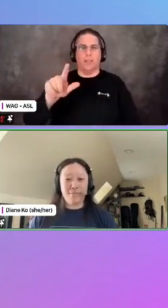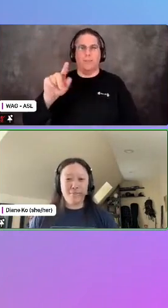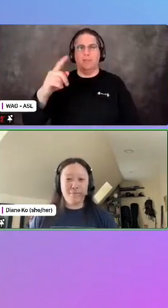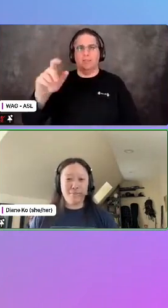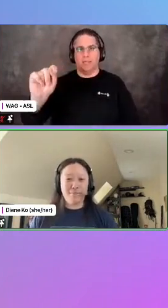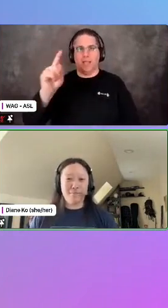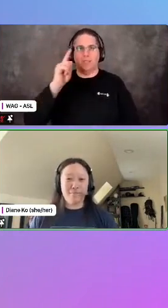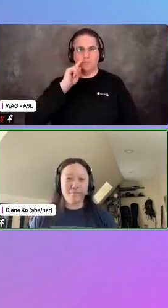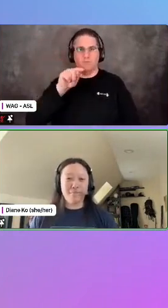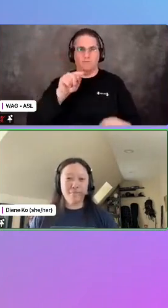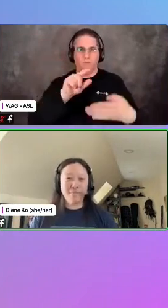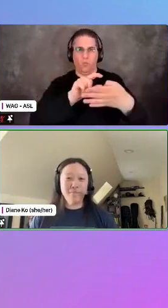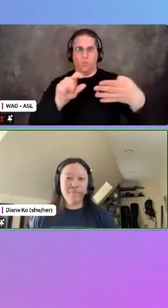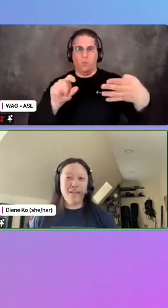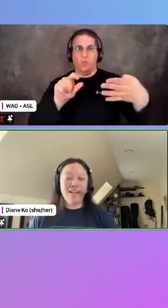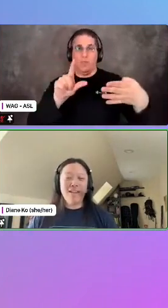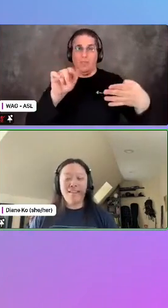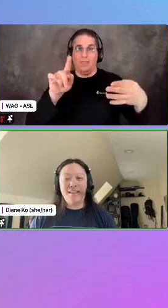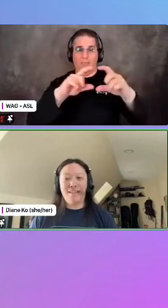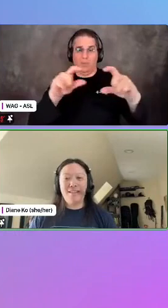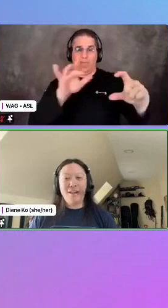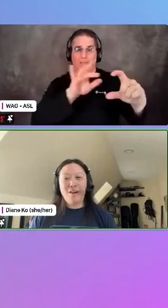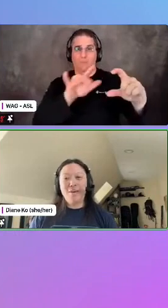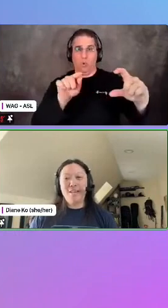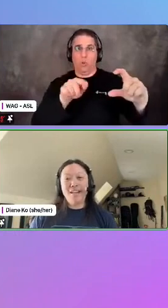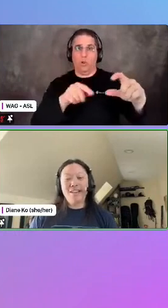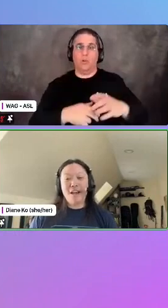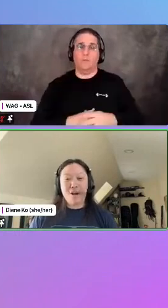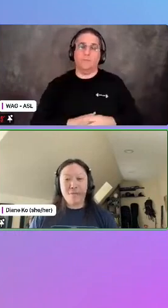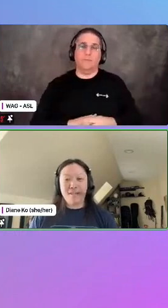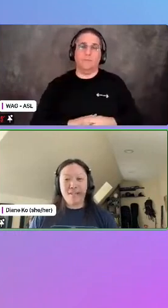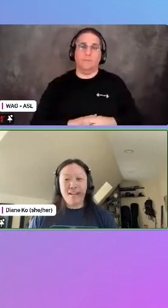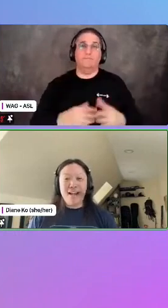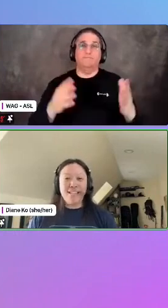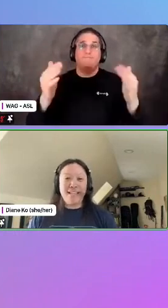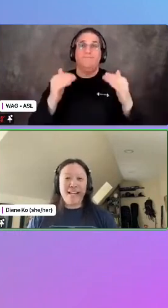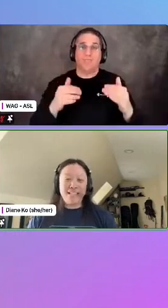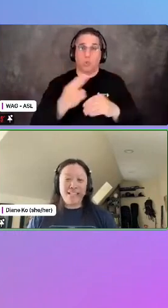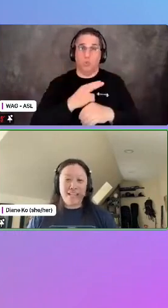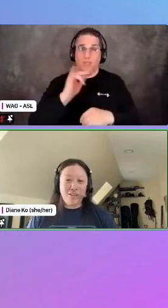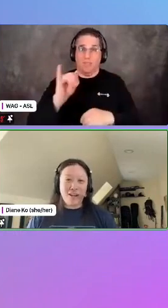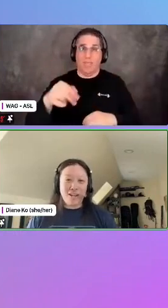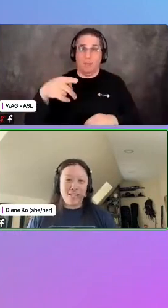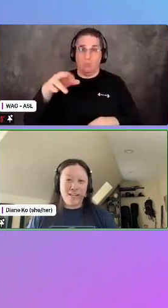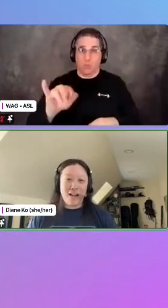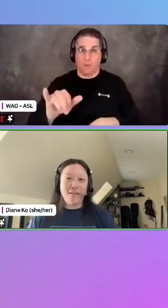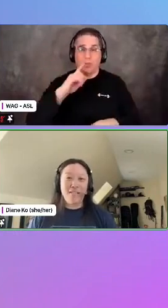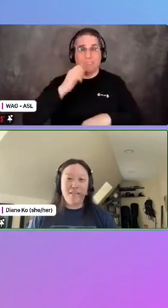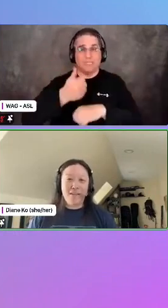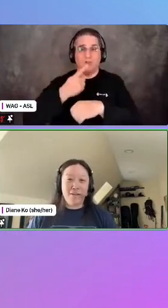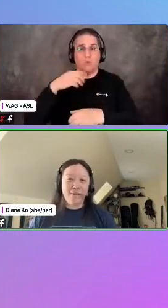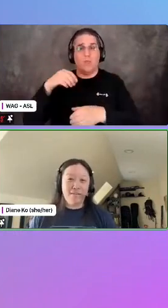to that can tie into form accessible building for my example, I'm using a